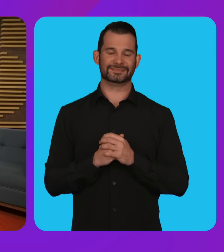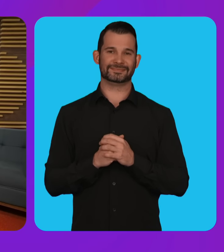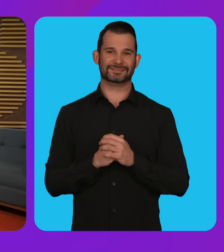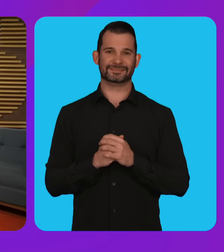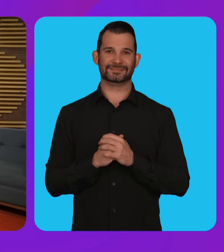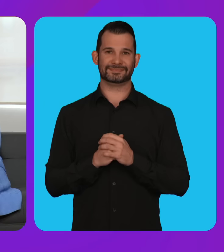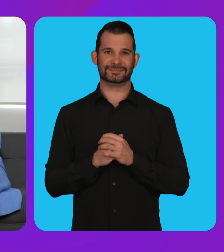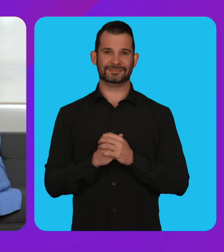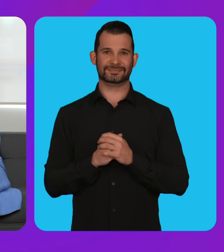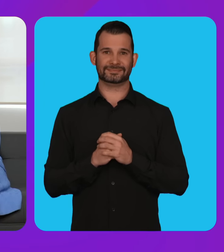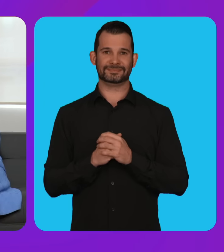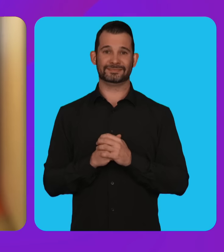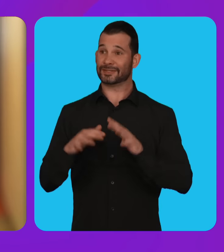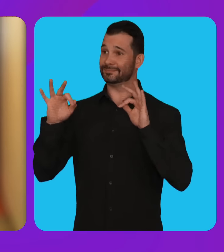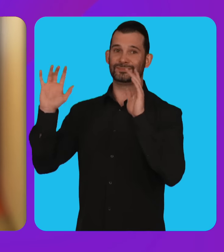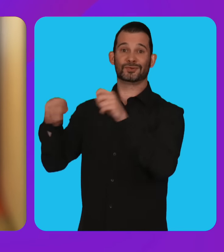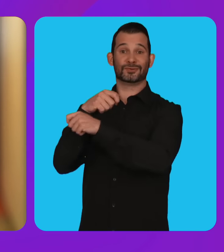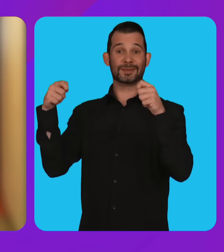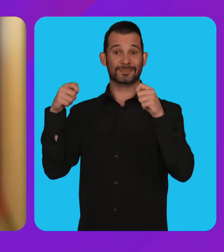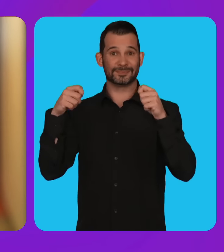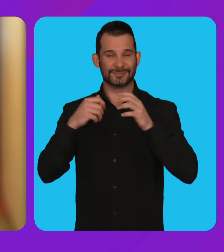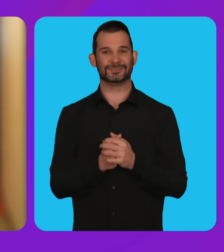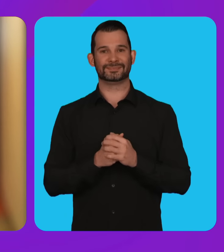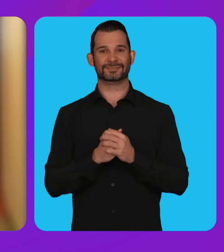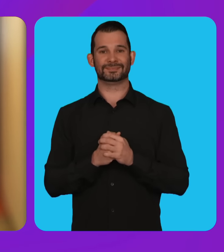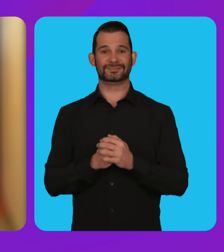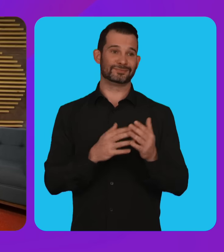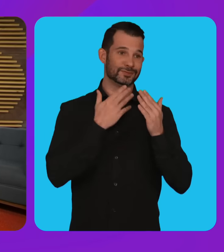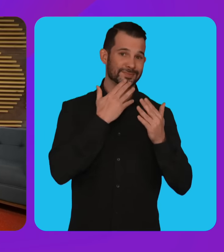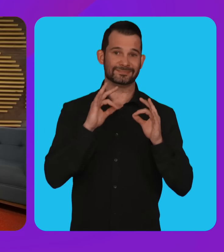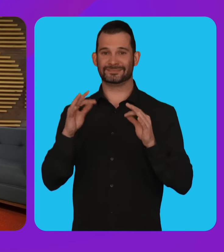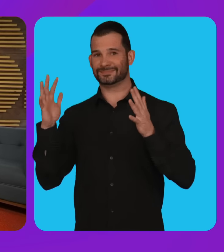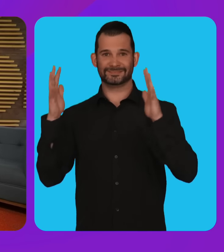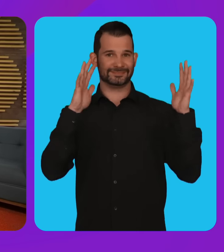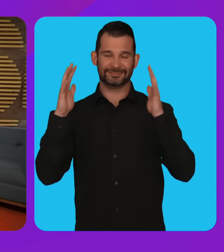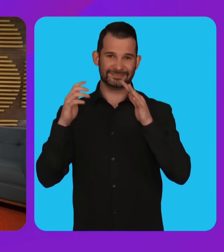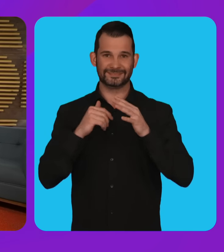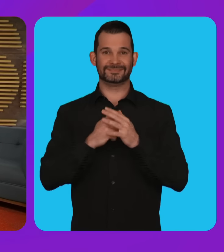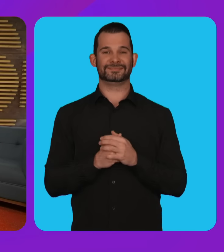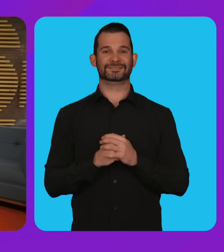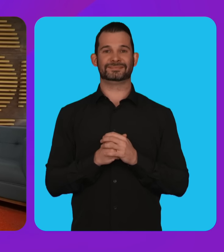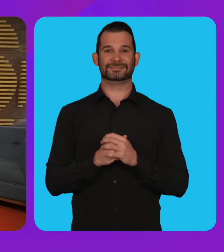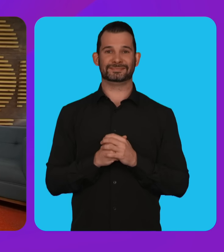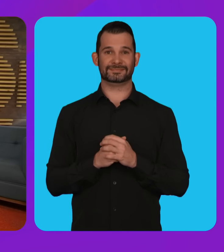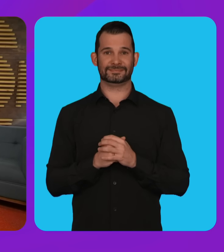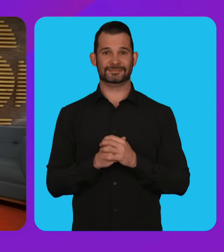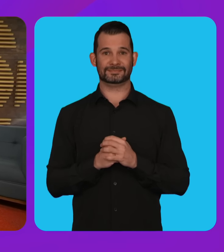[Interpreter 1] Thank you. - Thank you. [Interpreter 1] Thank you. Thank you so much. Thank you. - It's a wrap. Tres bien. - Thank you.